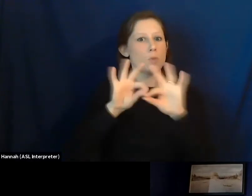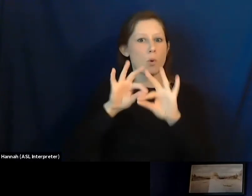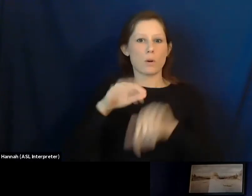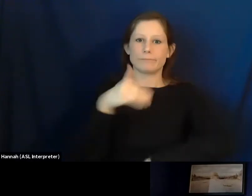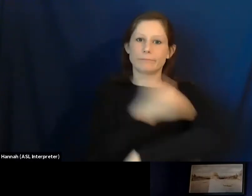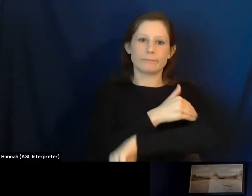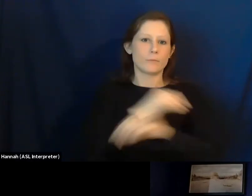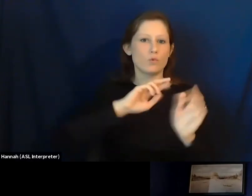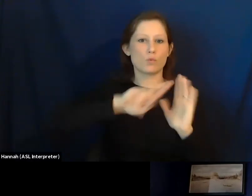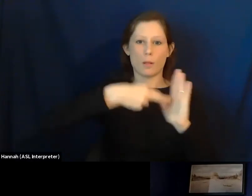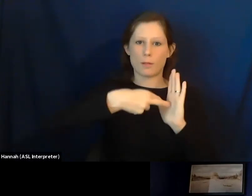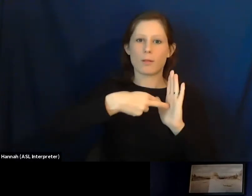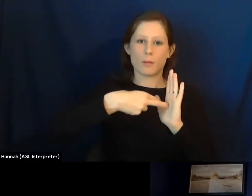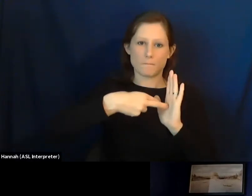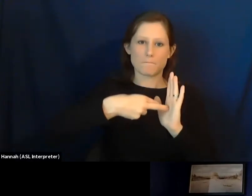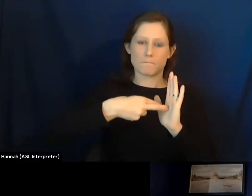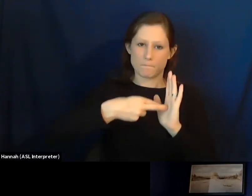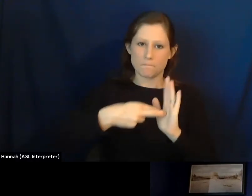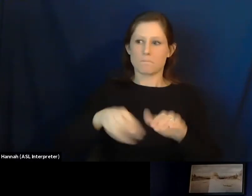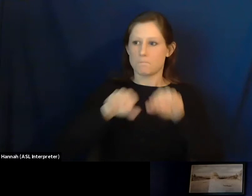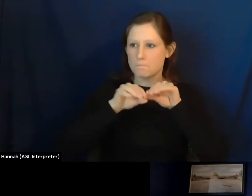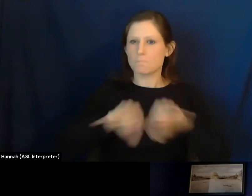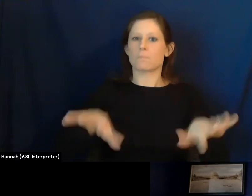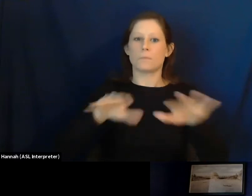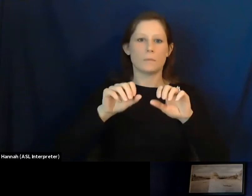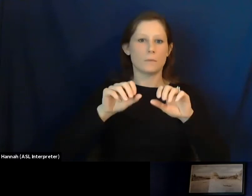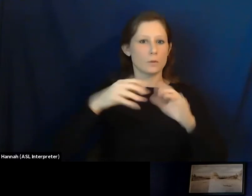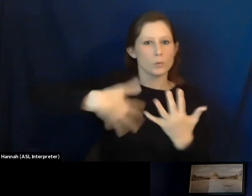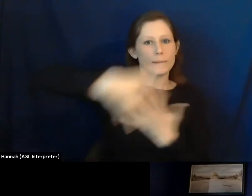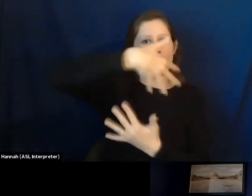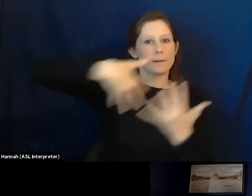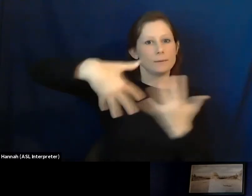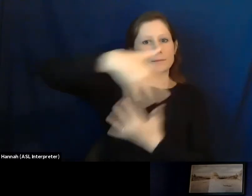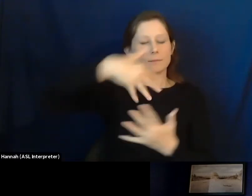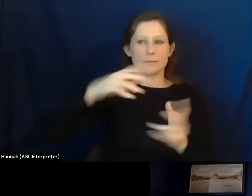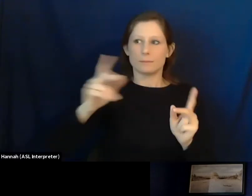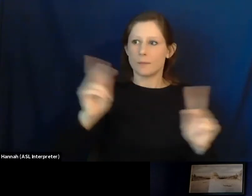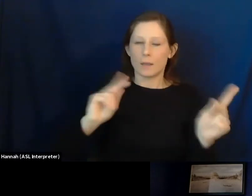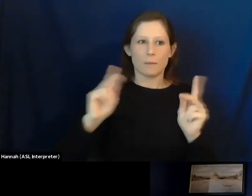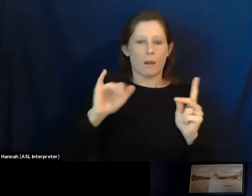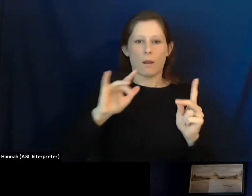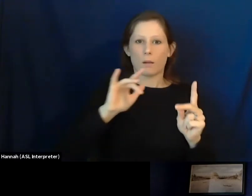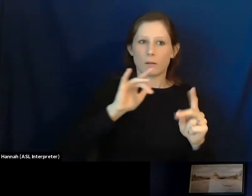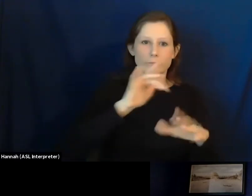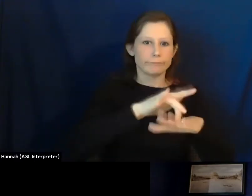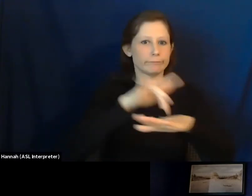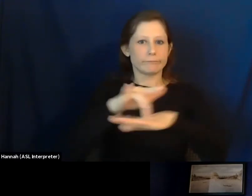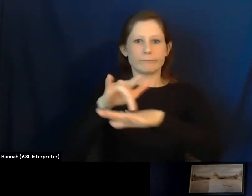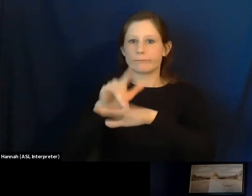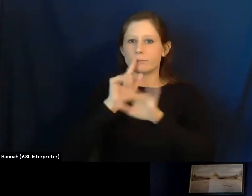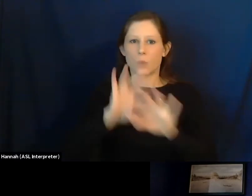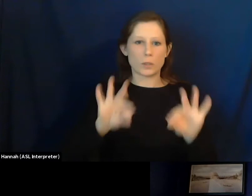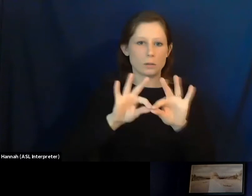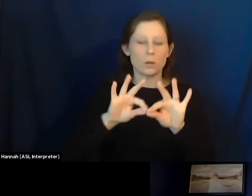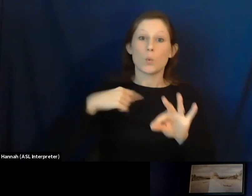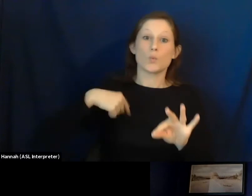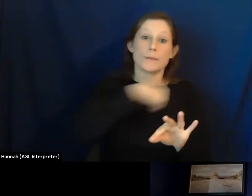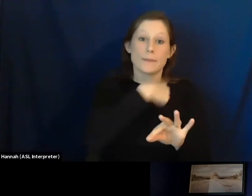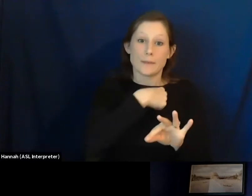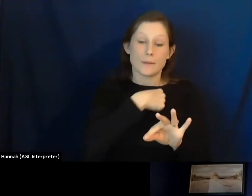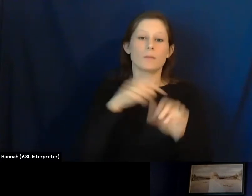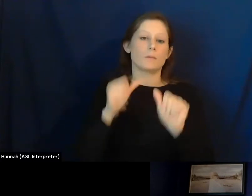to play in a society. Because we are the ones that can help our neighbors and our fellows